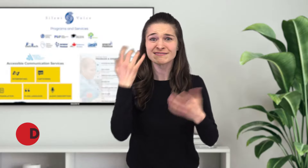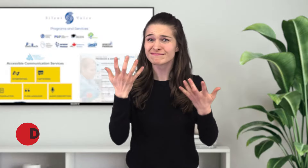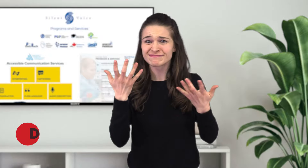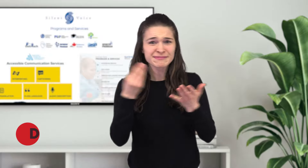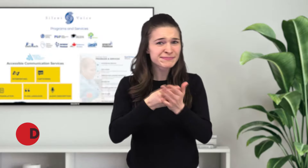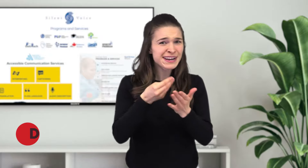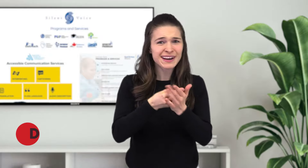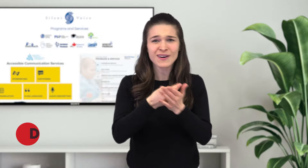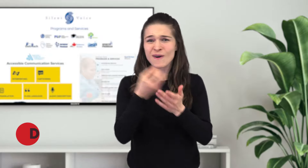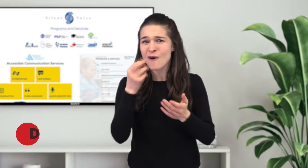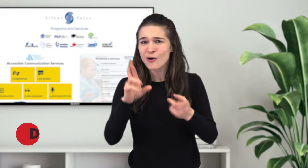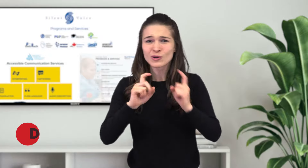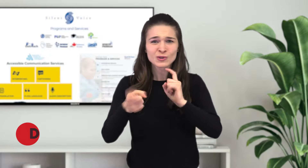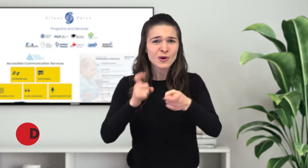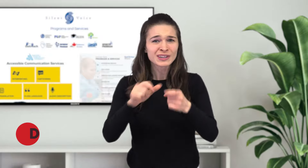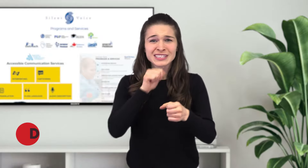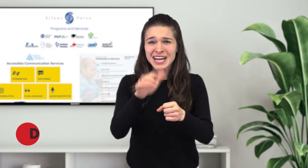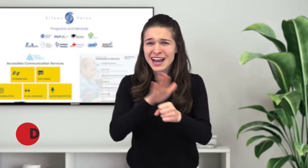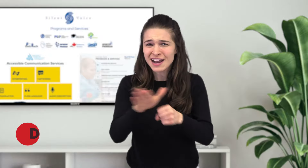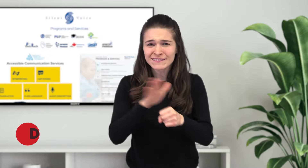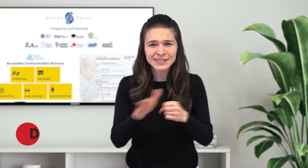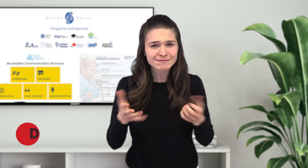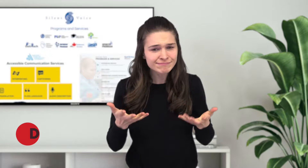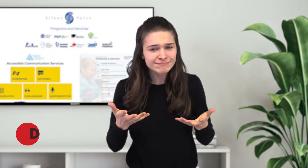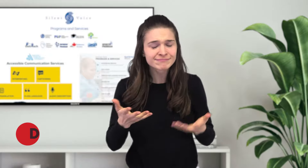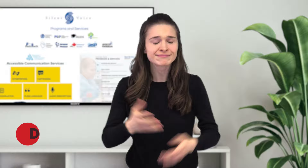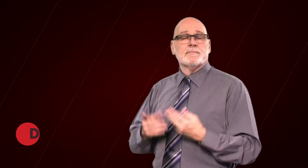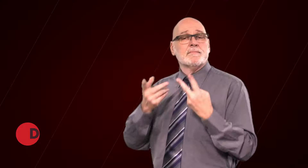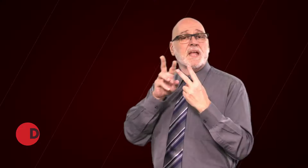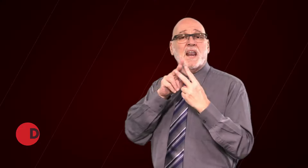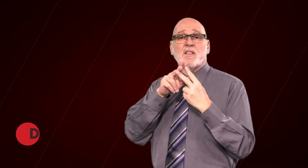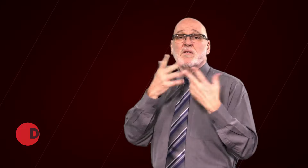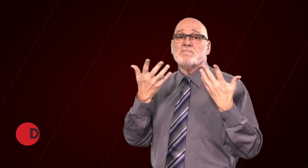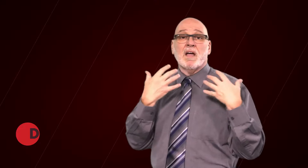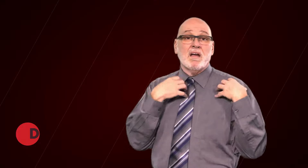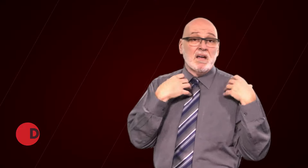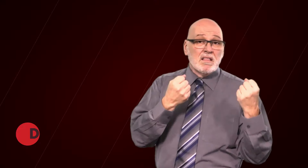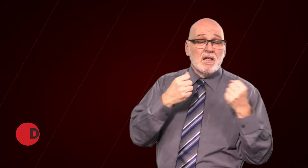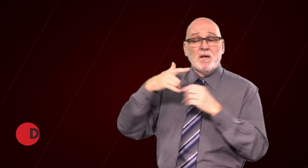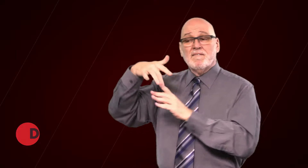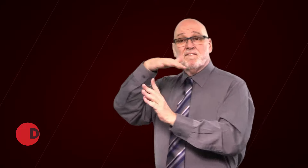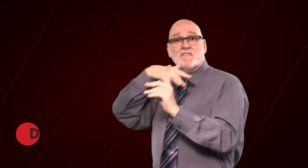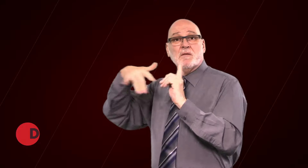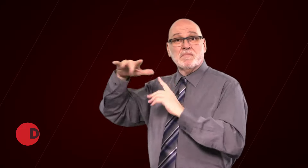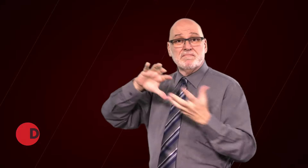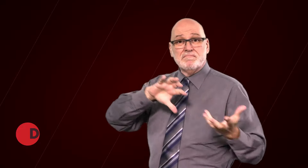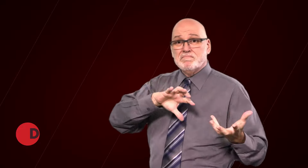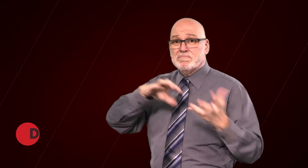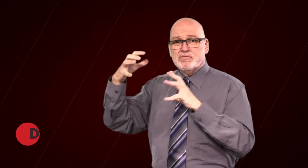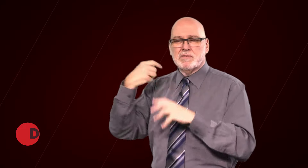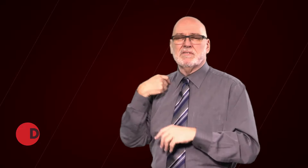but what happens if funding and donations aren’t enough? [Anselmo]: Whether there is a health or environmental disaster,